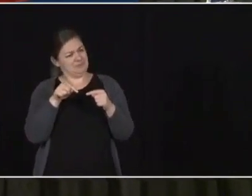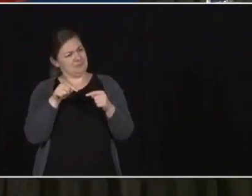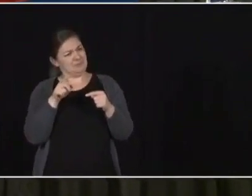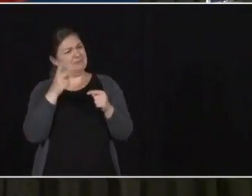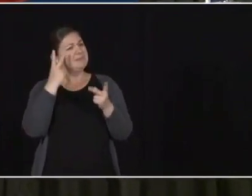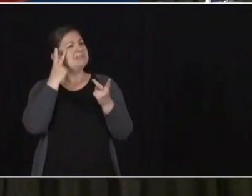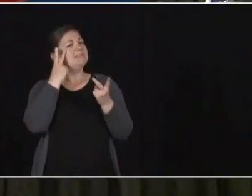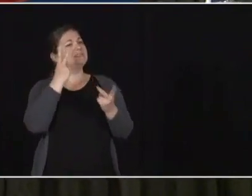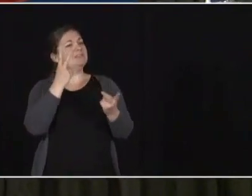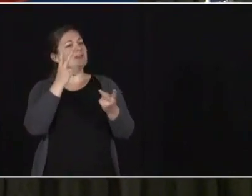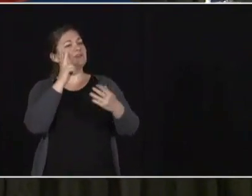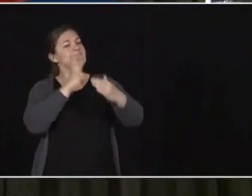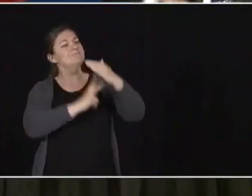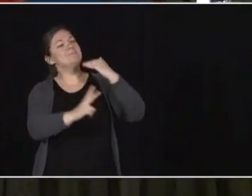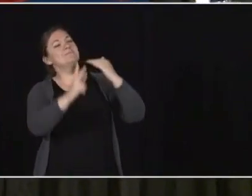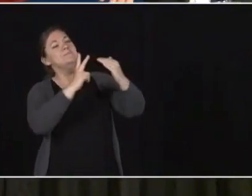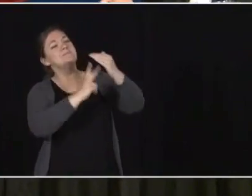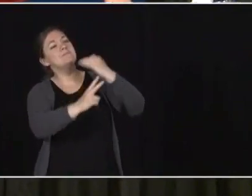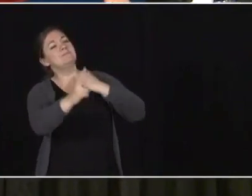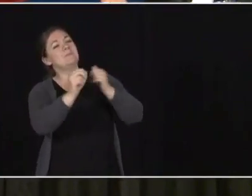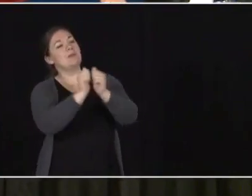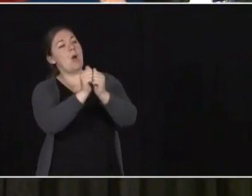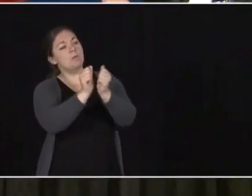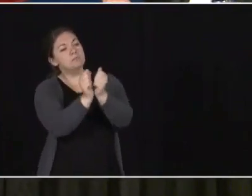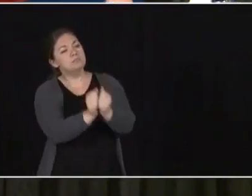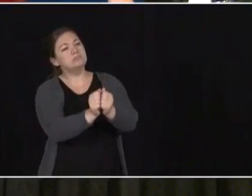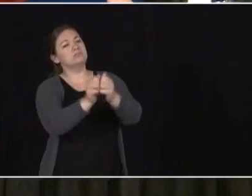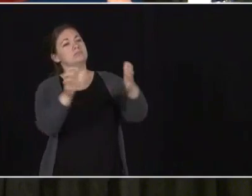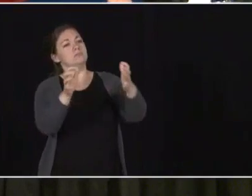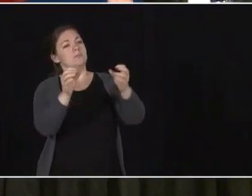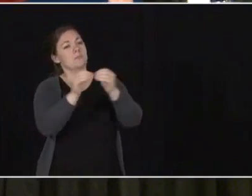the hypothesis of testing. What currently